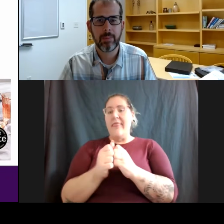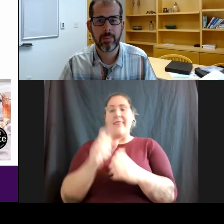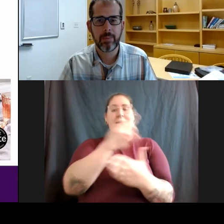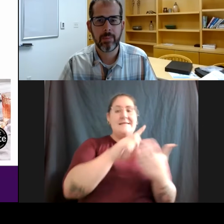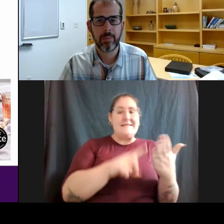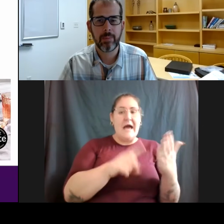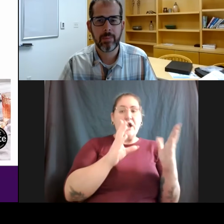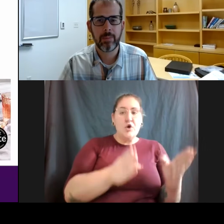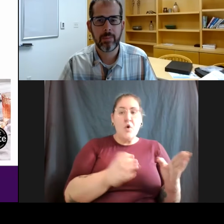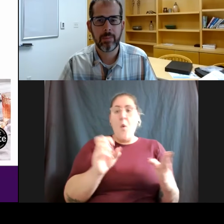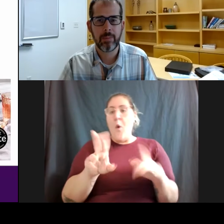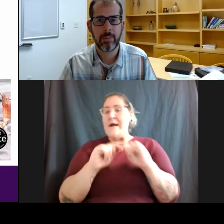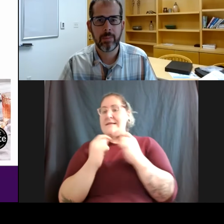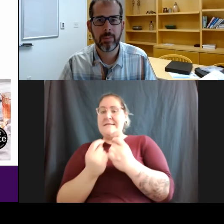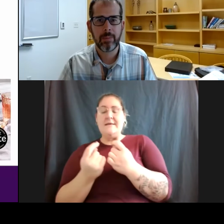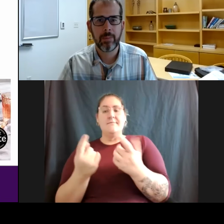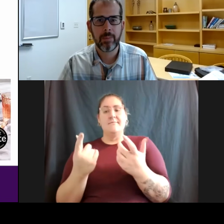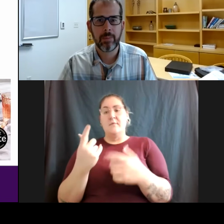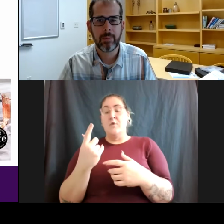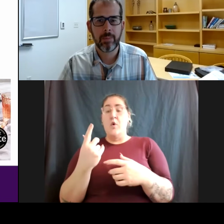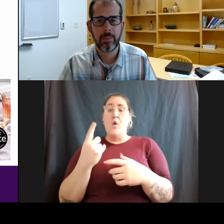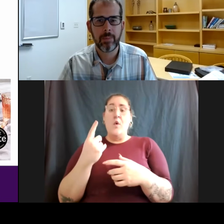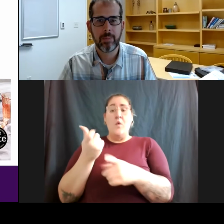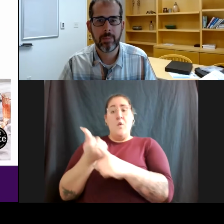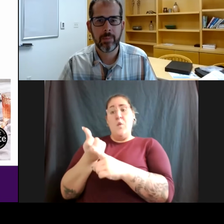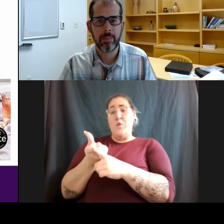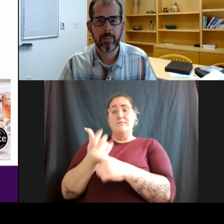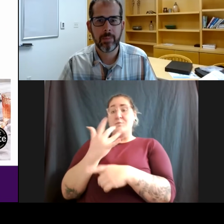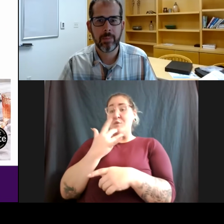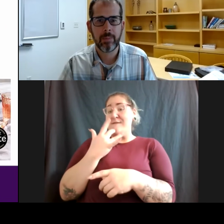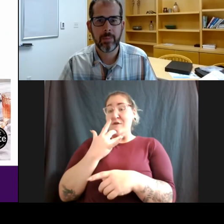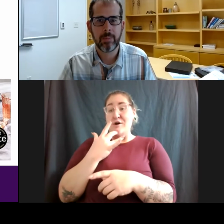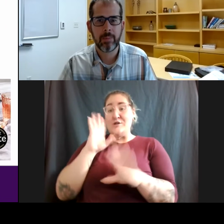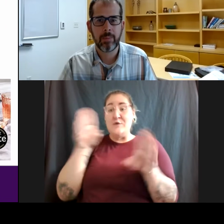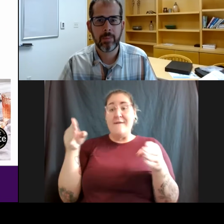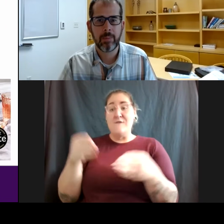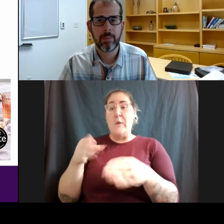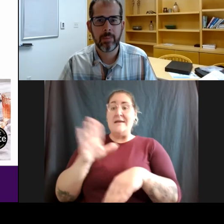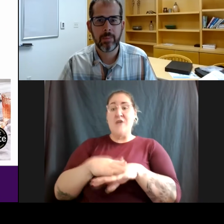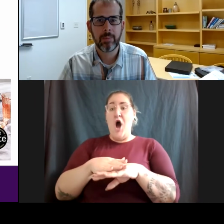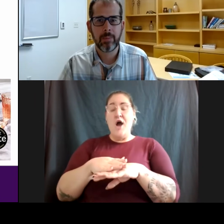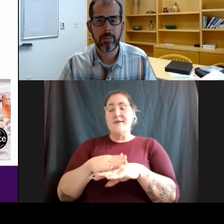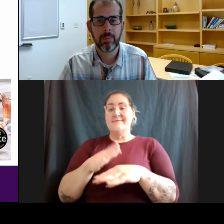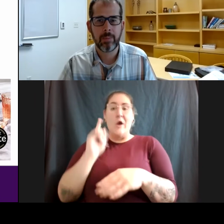of that mind-set, I think there is a degree of diplomacy that goes into it your conversations